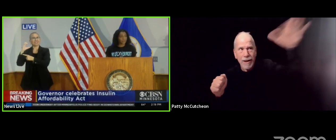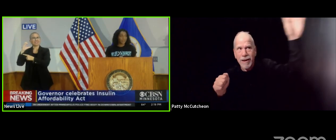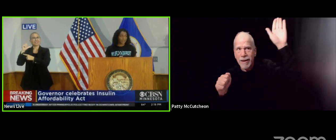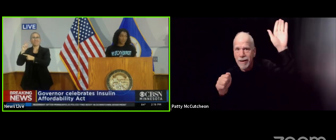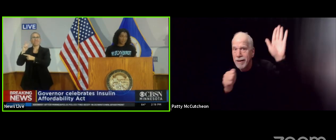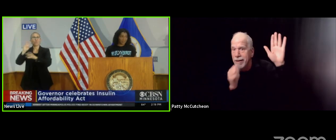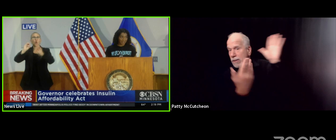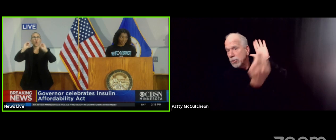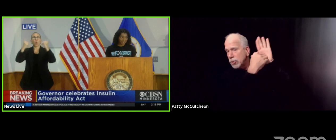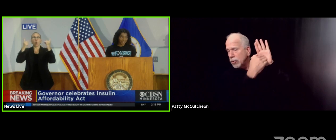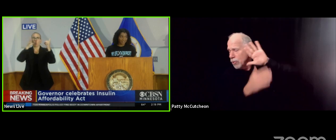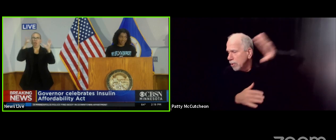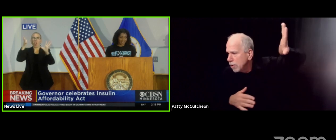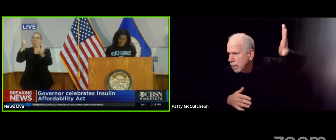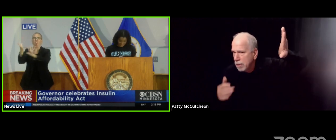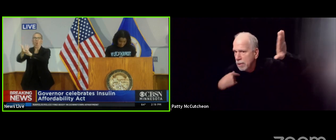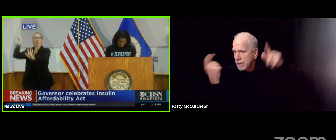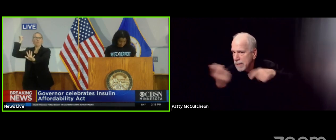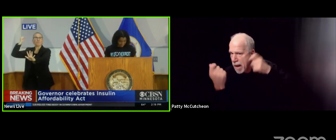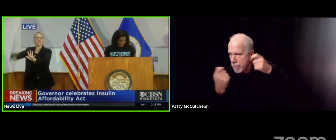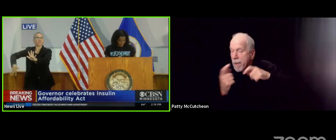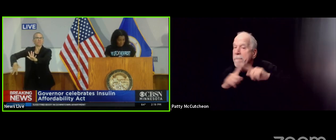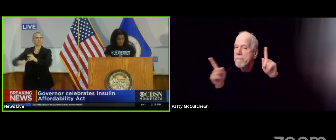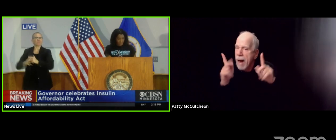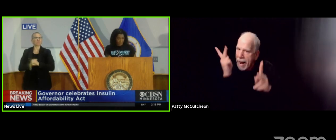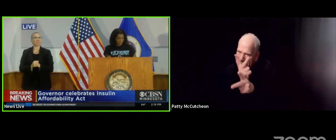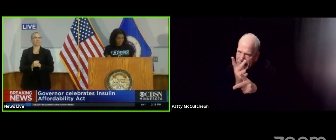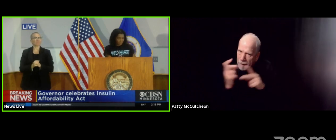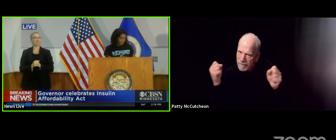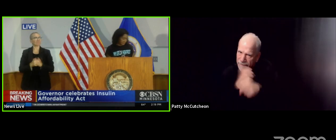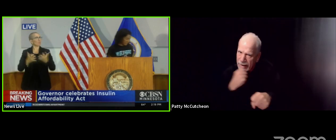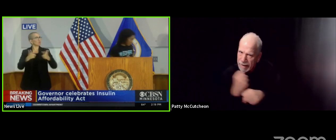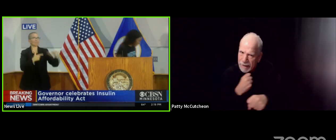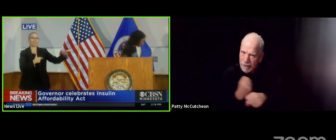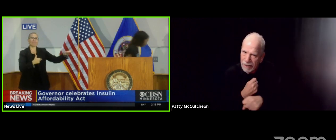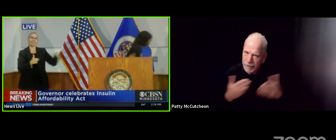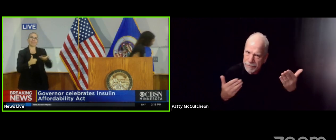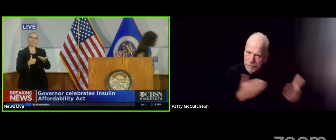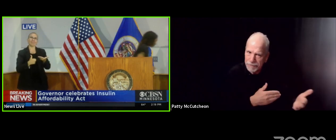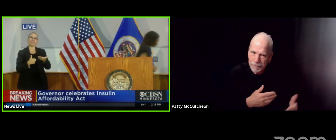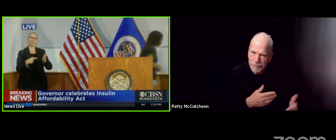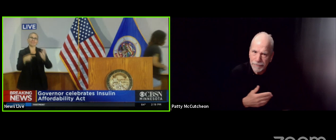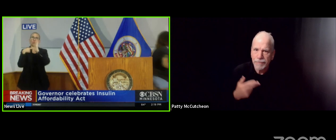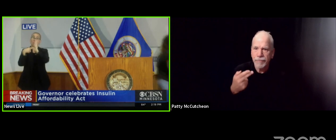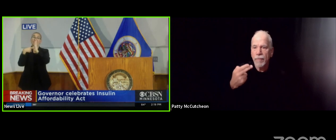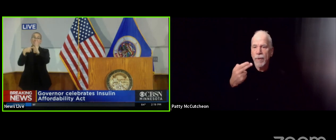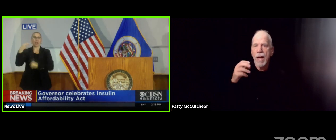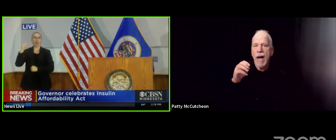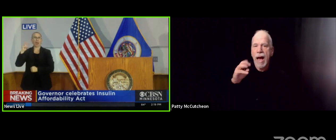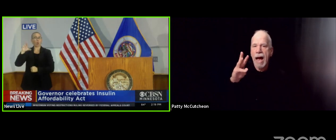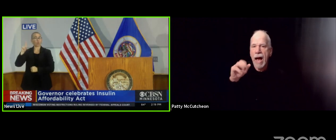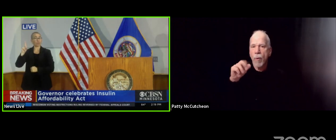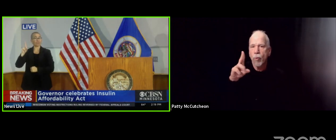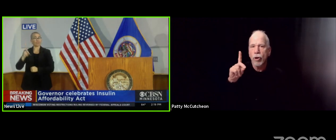WHO HAS BEEN BY OUR SIDE FIGHTING SINCE DAY ONE.